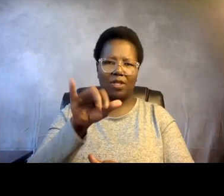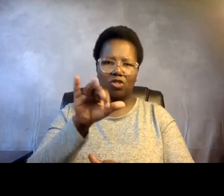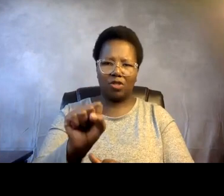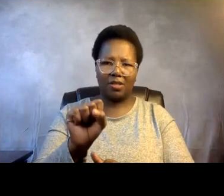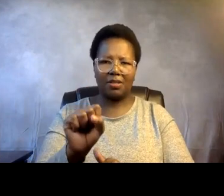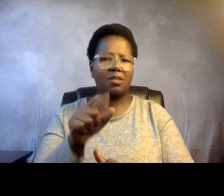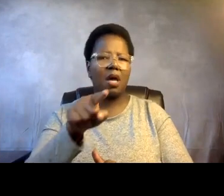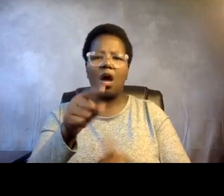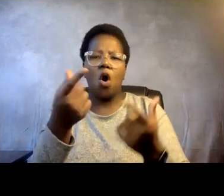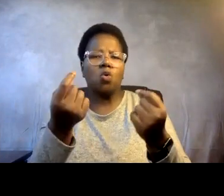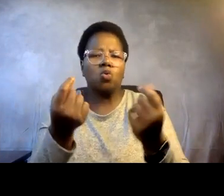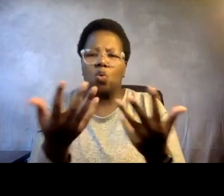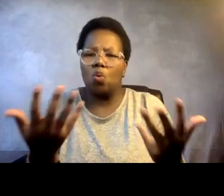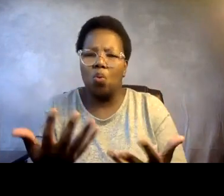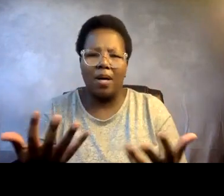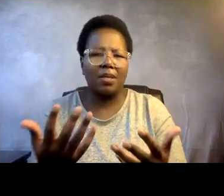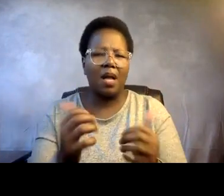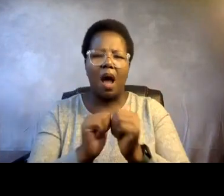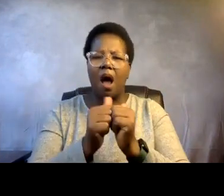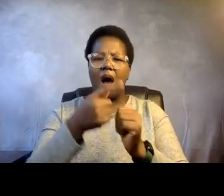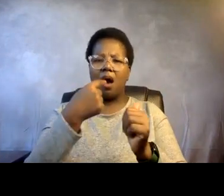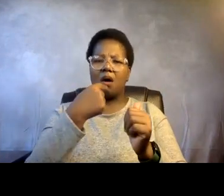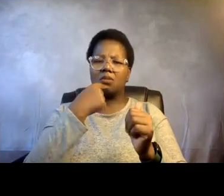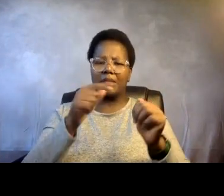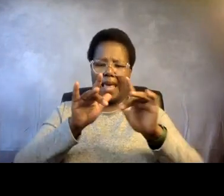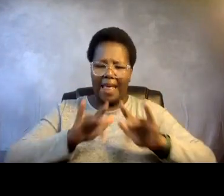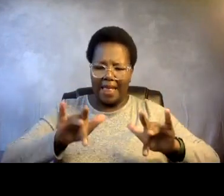interaction be for these kinds of things, with examples built in. This is the accessibility